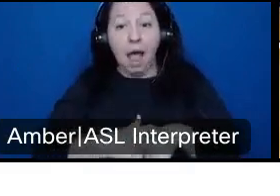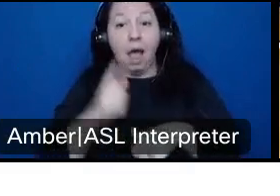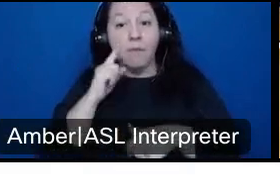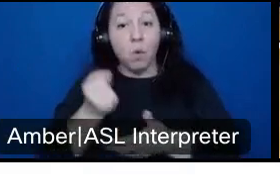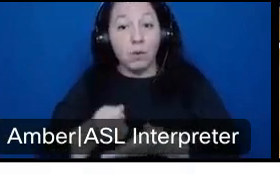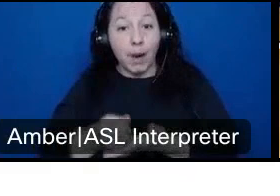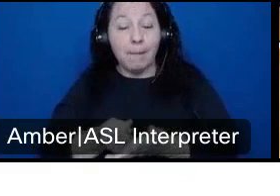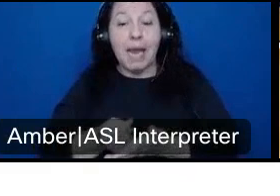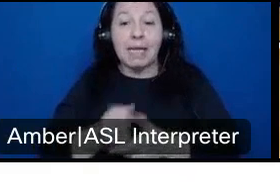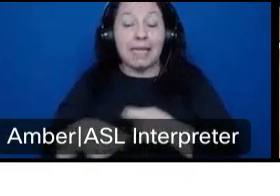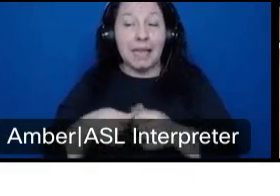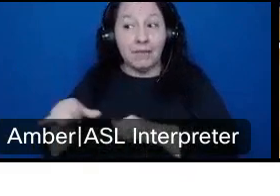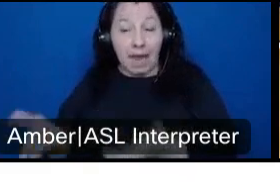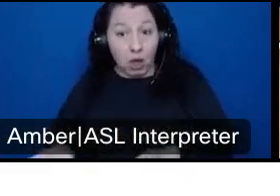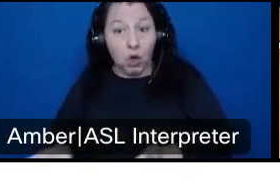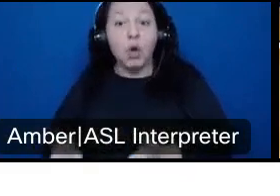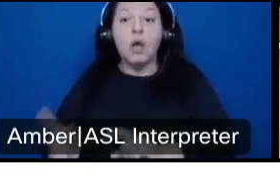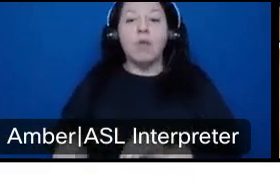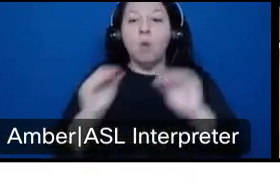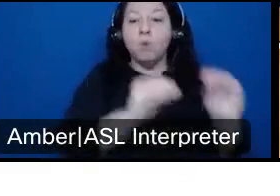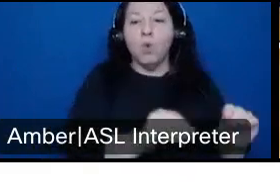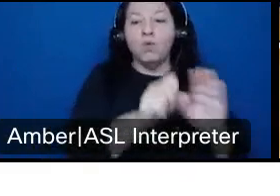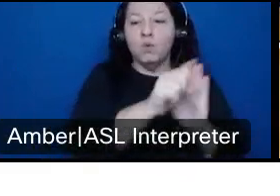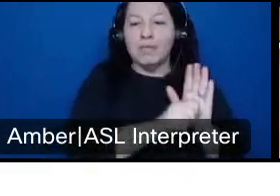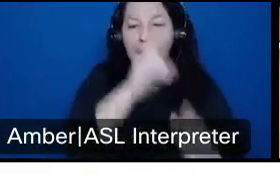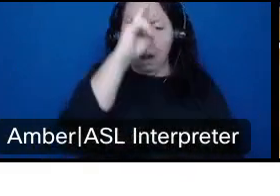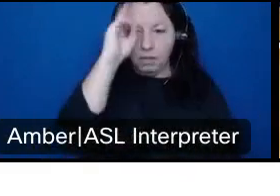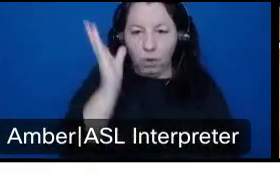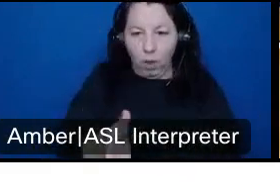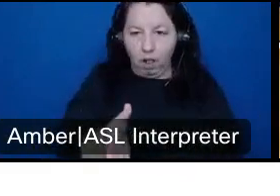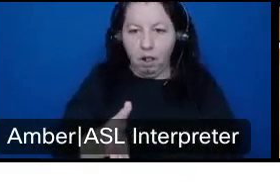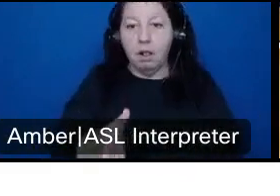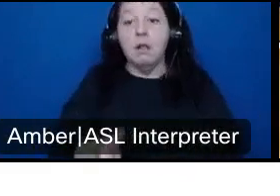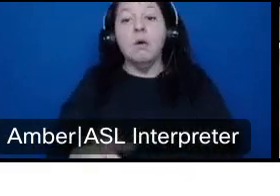To a state hospital, and then also this week greater New York committed.